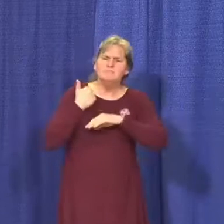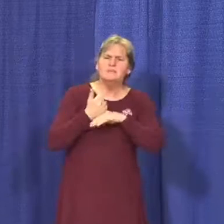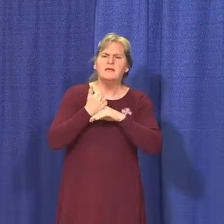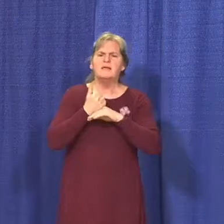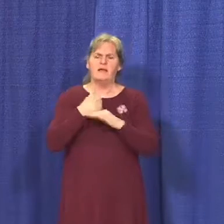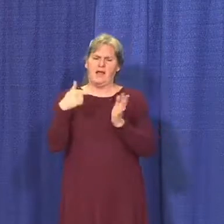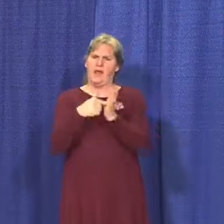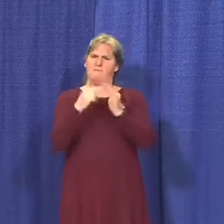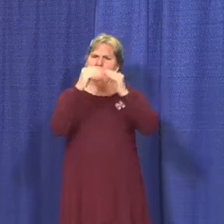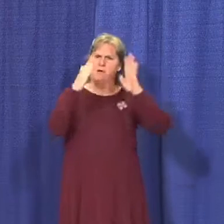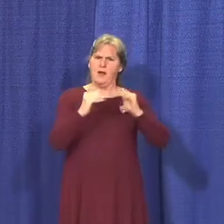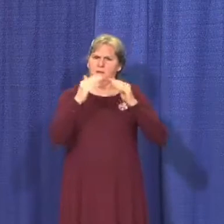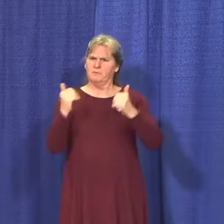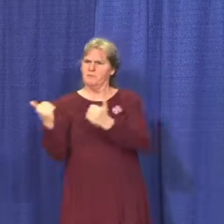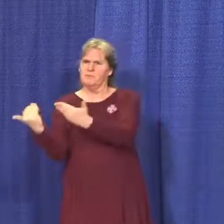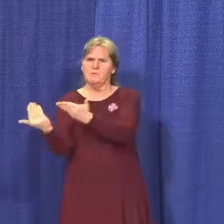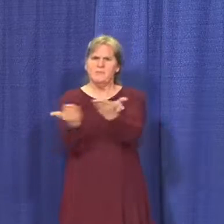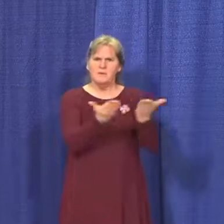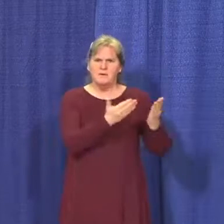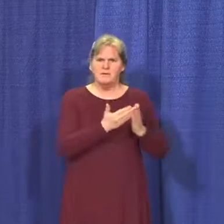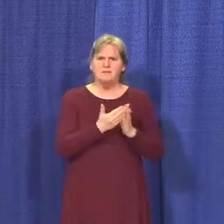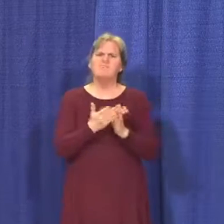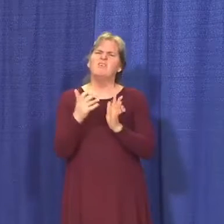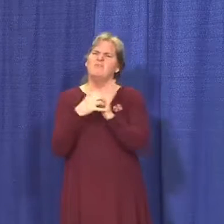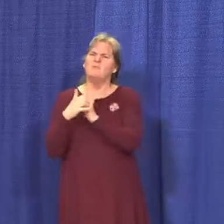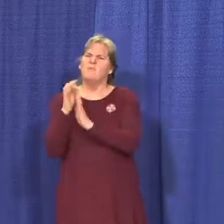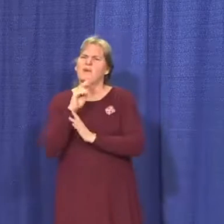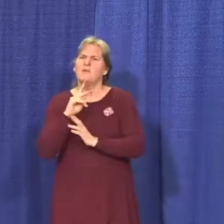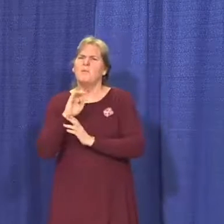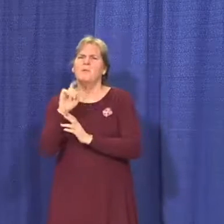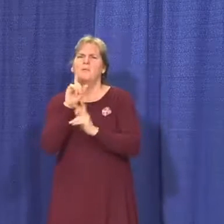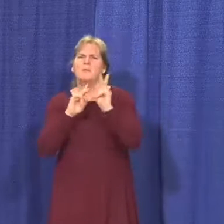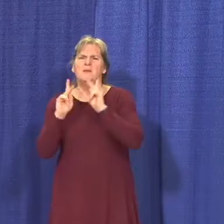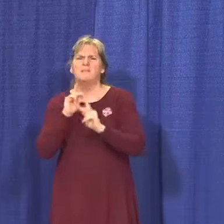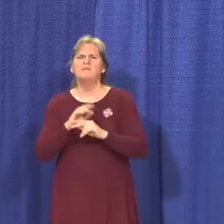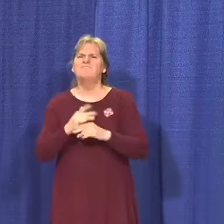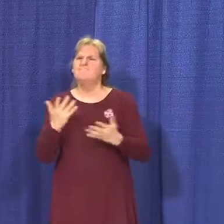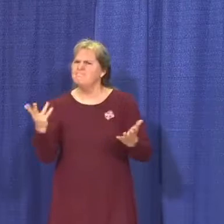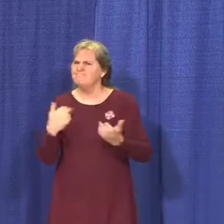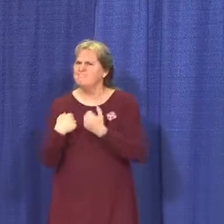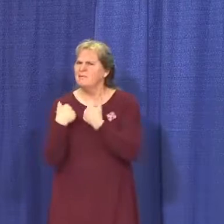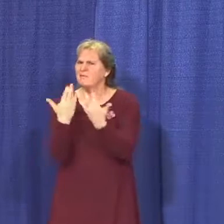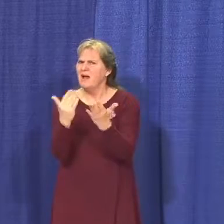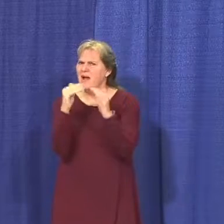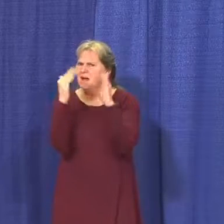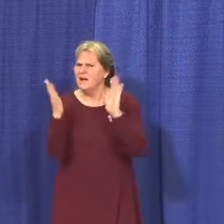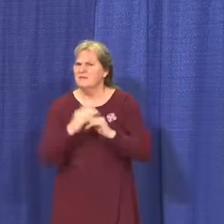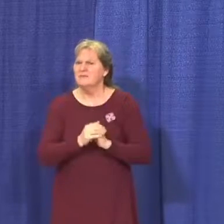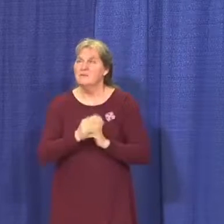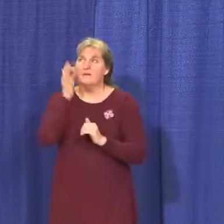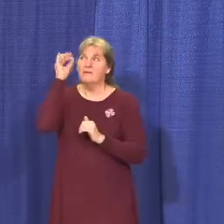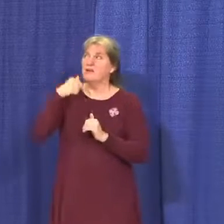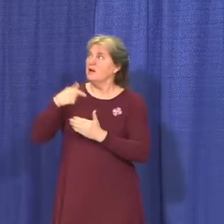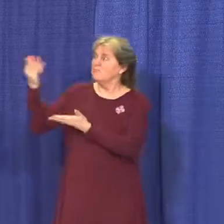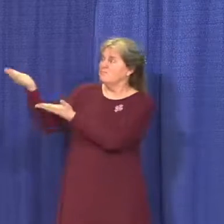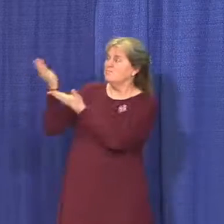options for Canada's most vulnerable populations. The federal government is back